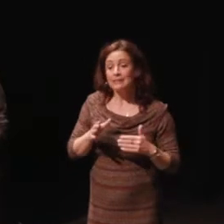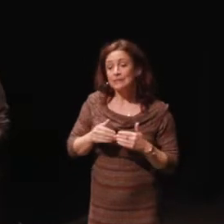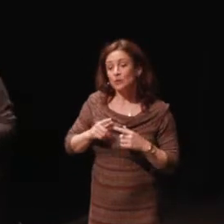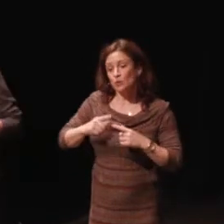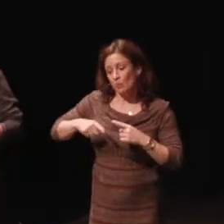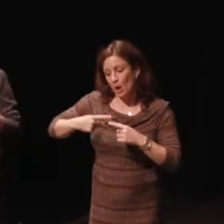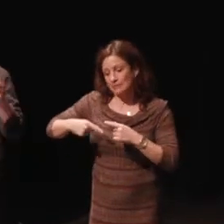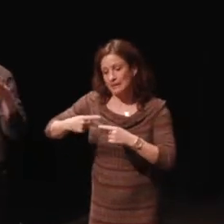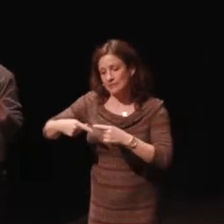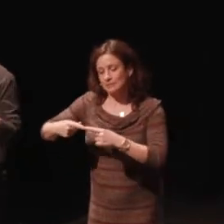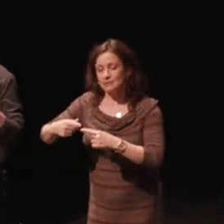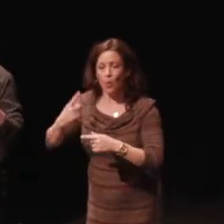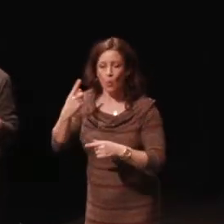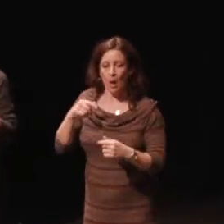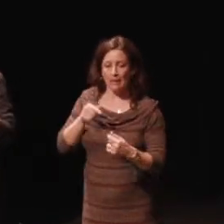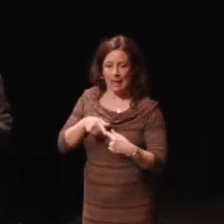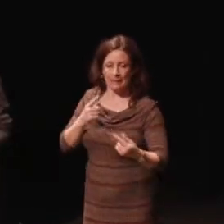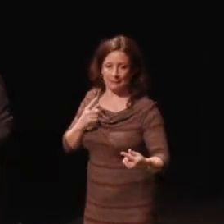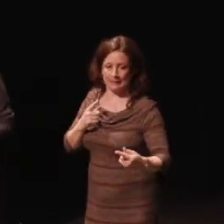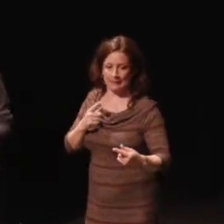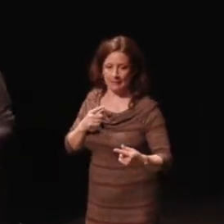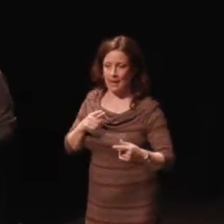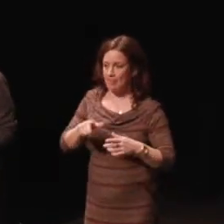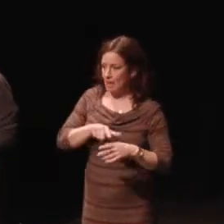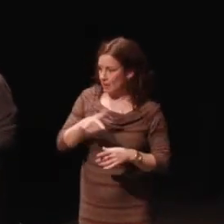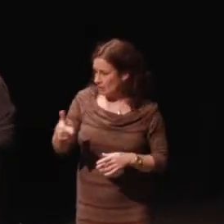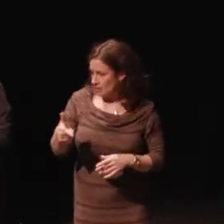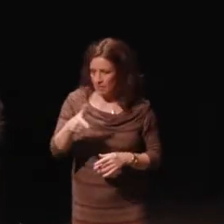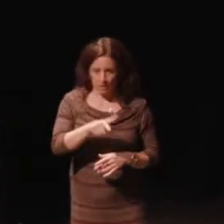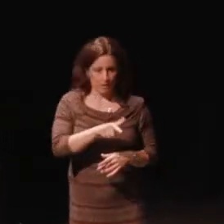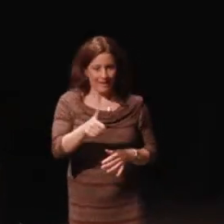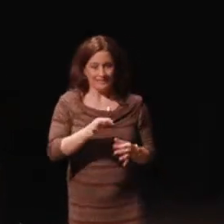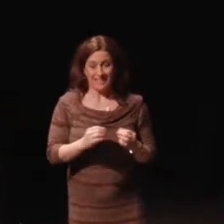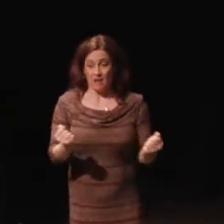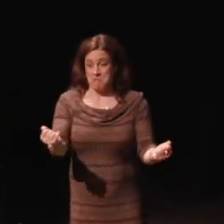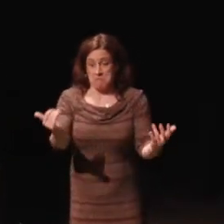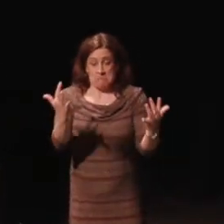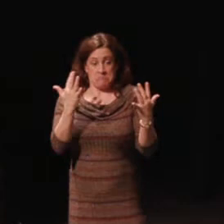a time as opposed to a crowd of enemies, they have control over that.